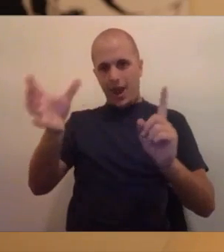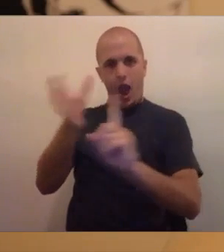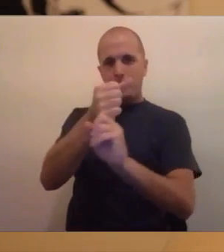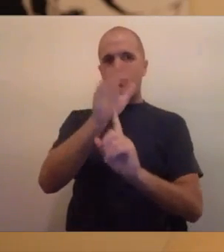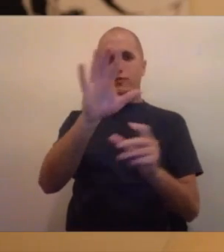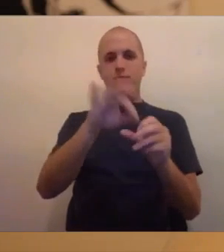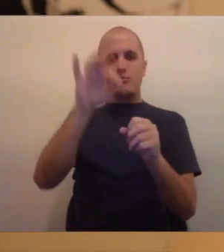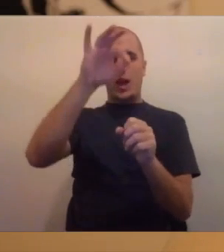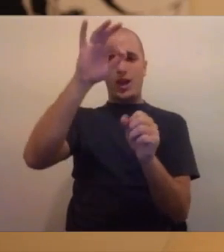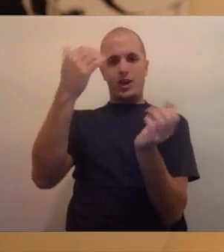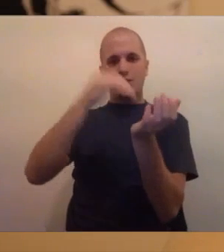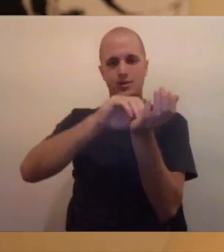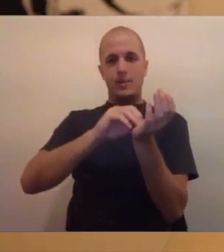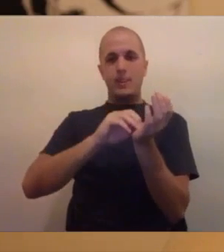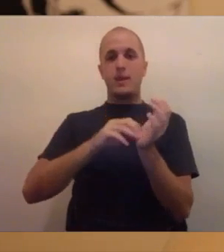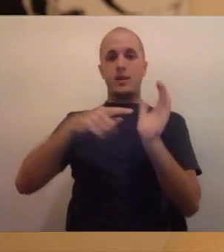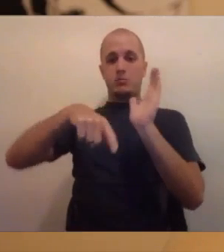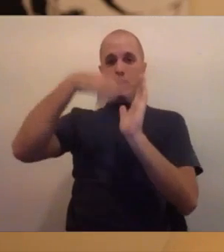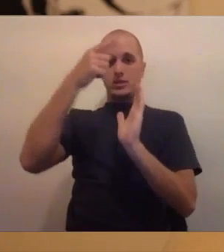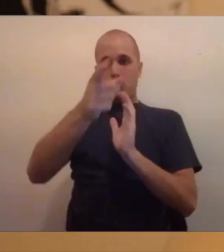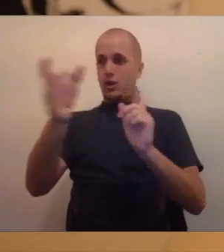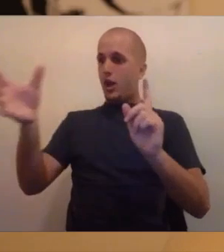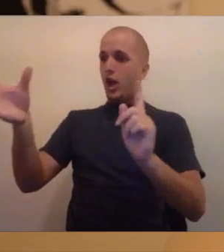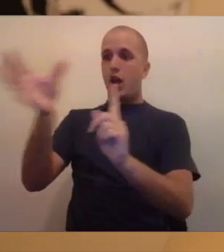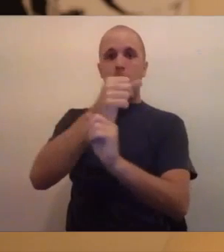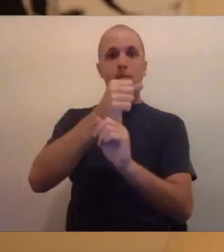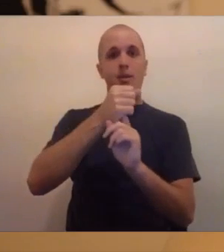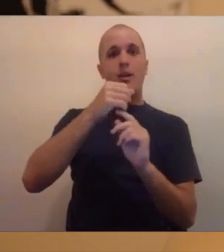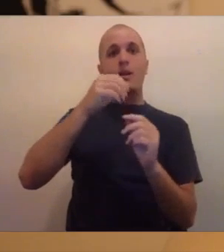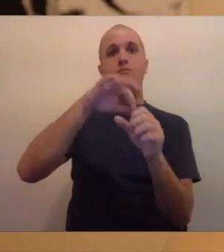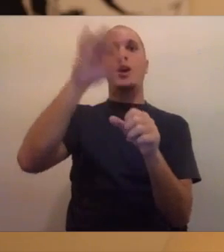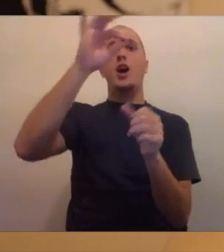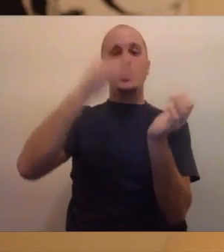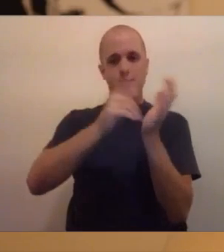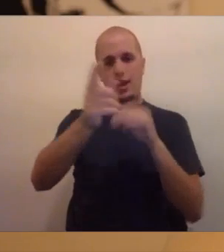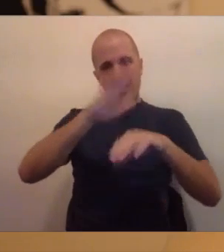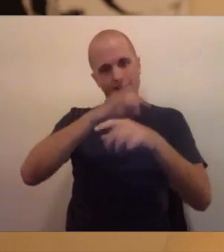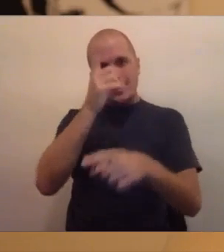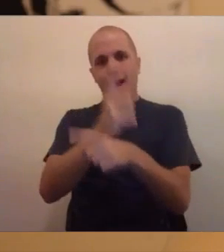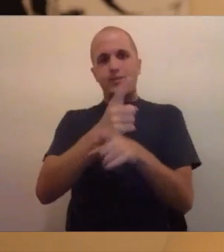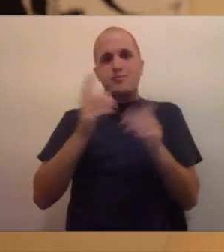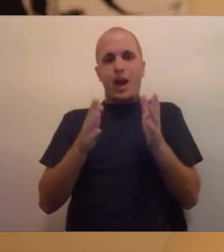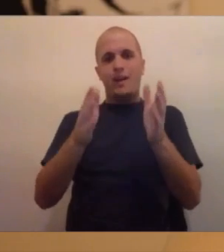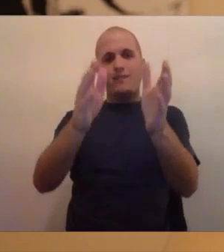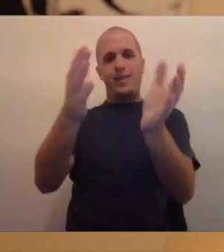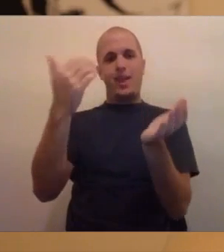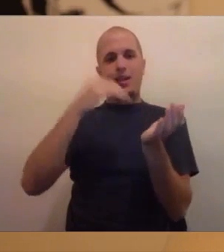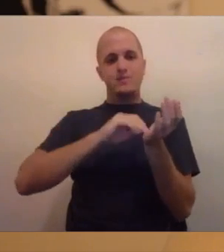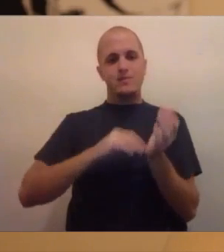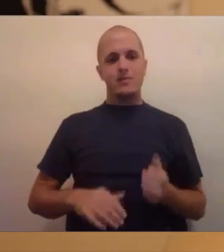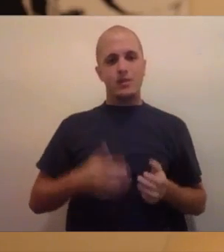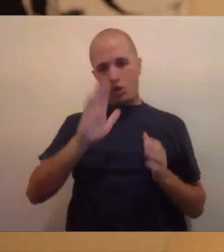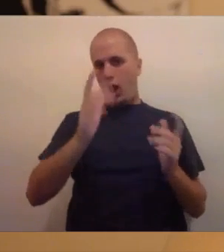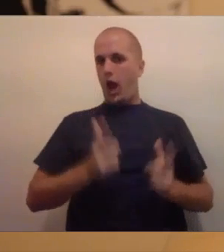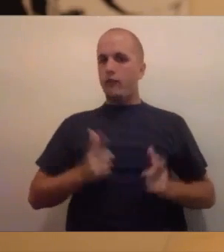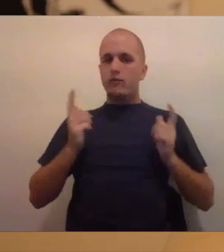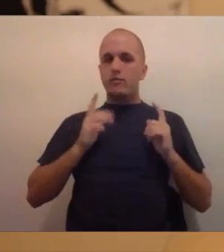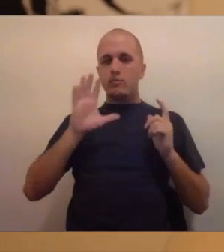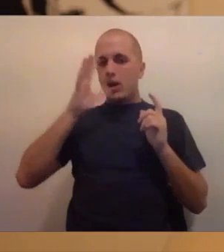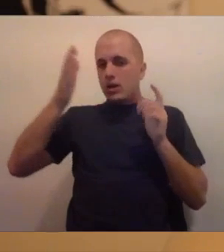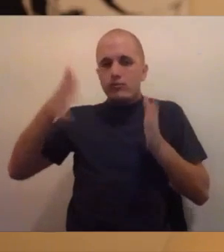It is a matter of recapturing it. Once you recapture it, you are on the path again.